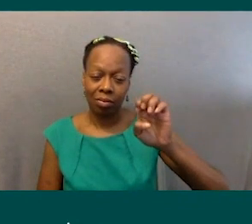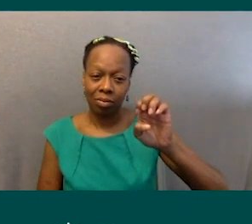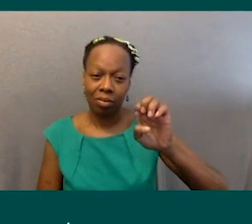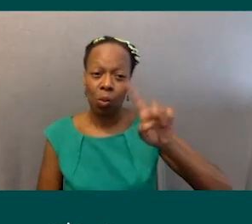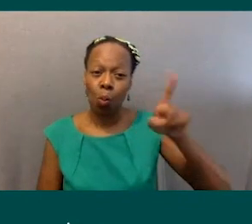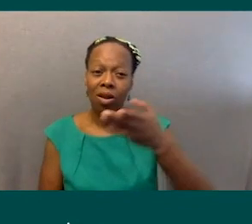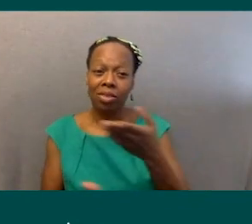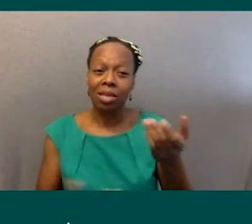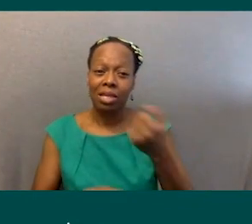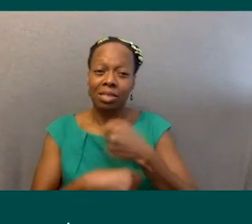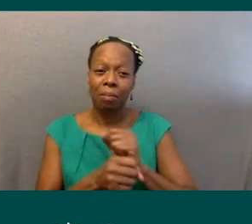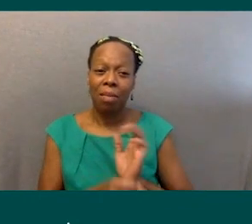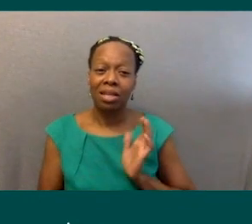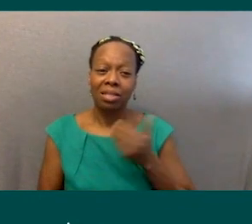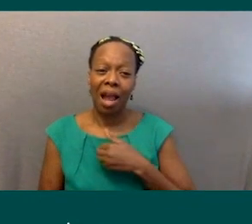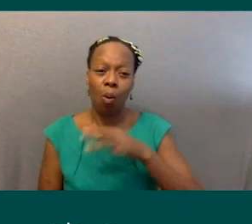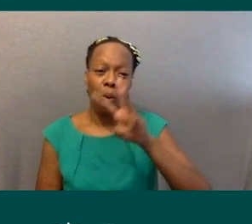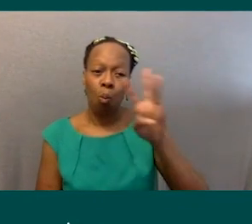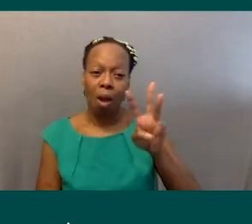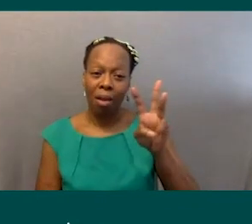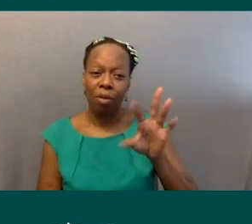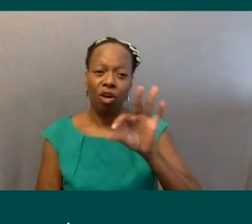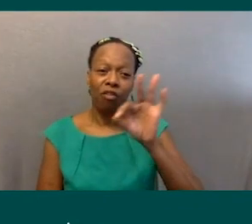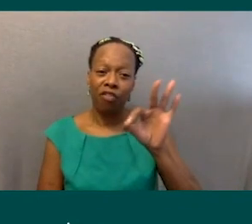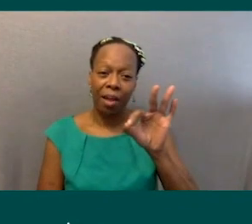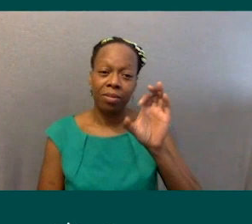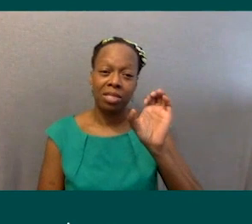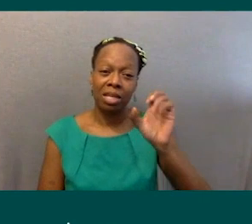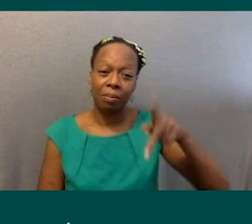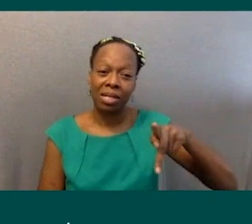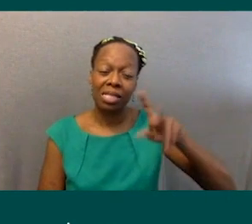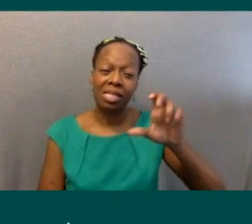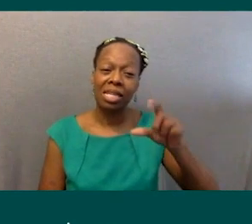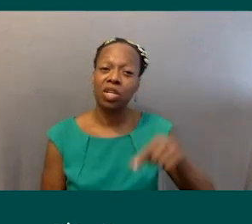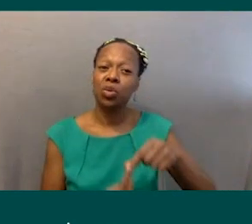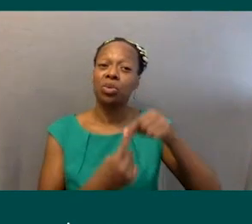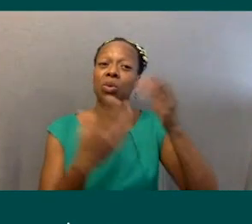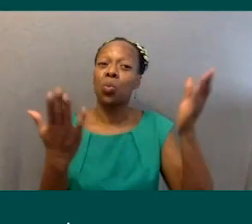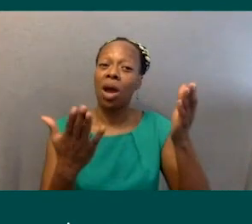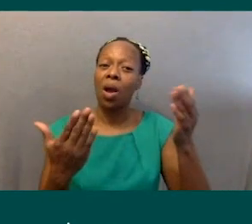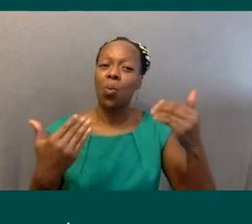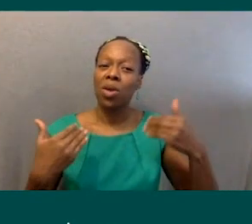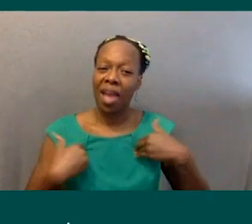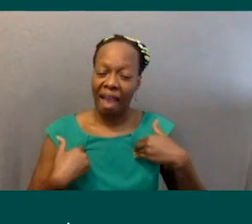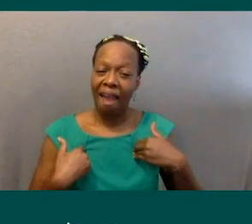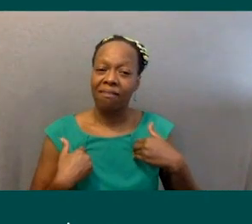is that you do have sort of basic science research. And just because something looks good on paper